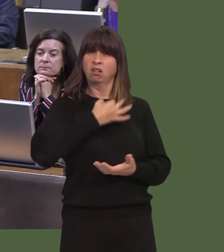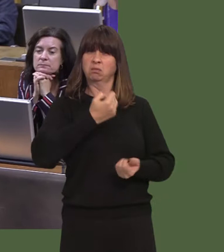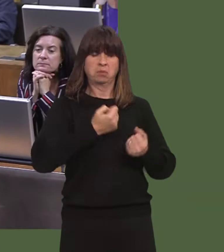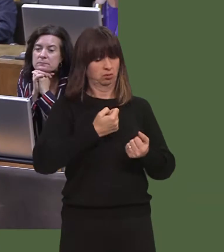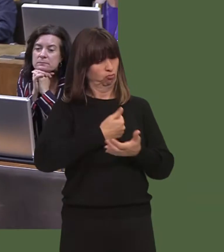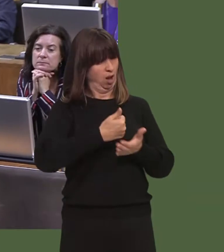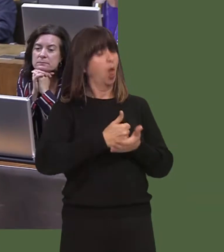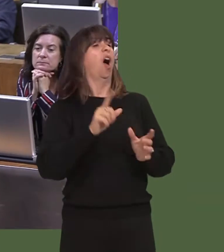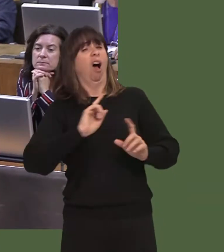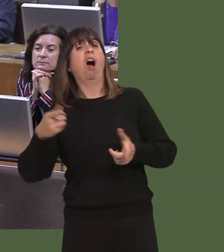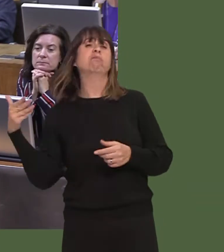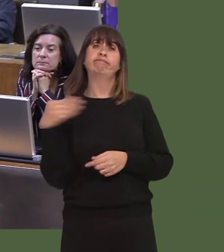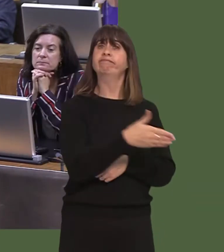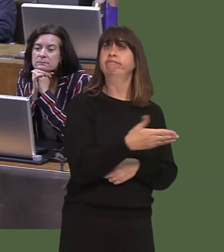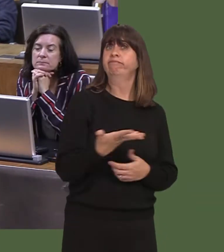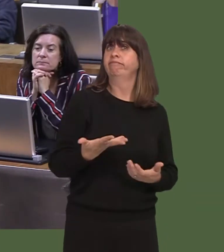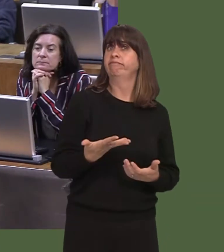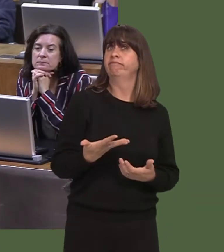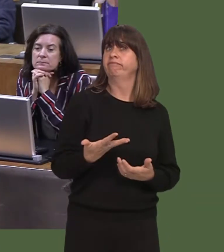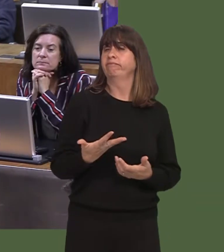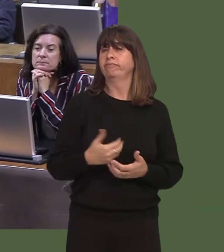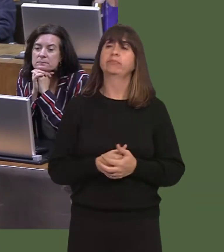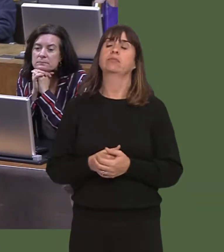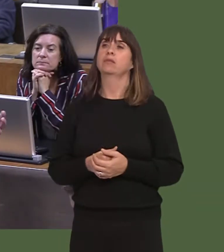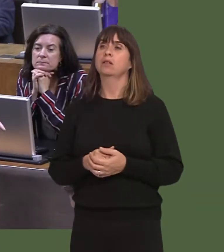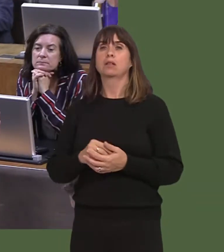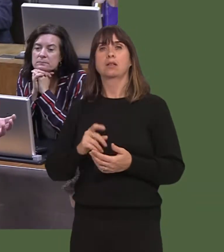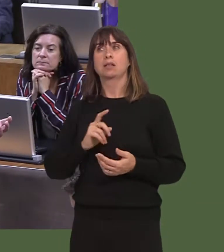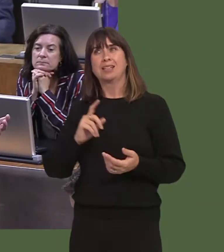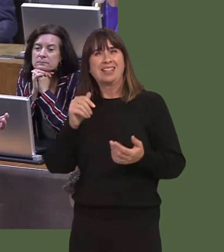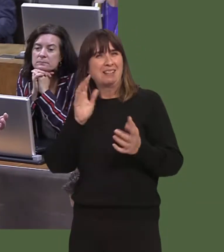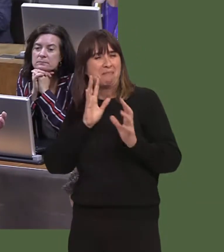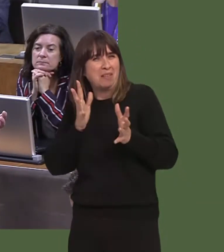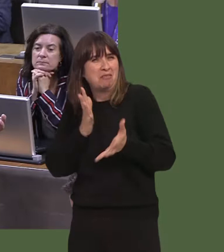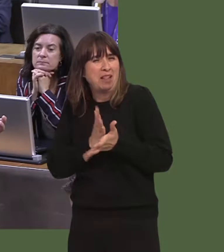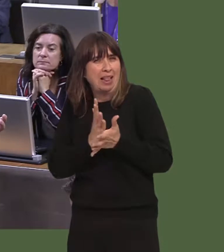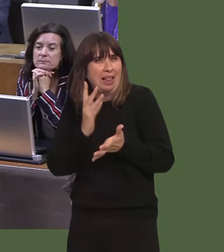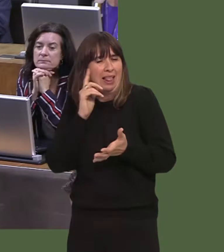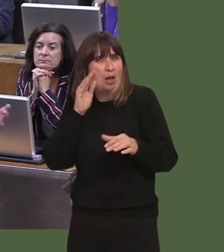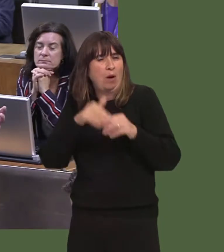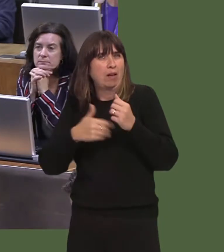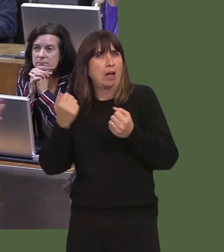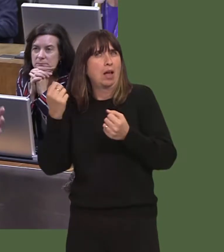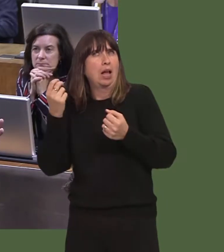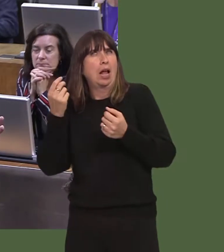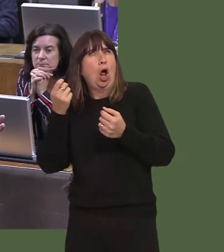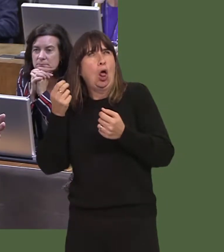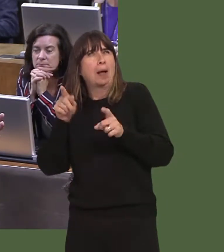of course, for people to be sure that a bus will turn up when they need that bus. It's a blurring in some ways of the distinction between a bus service and a taxi service,